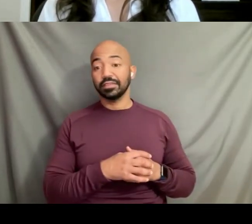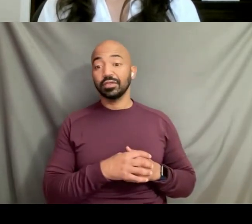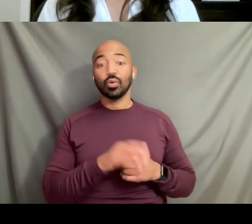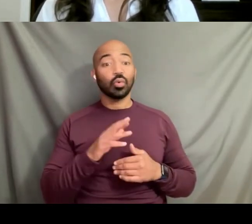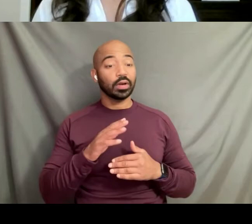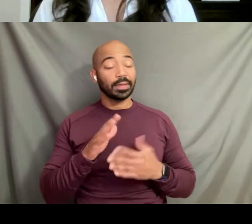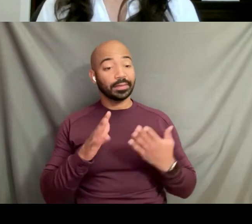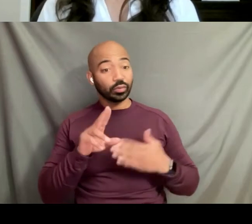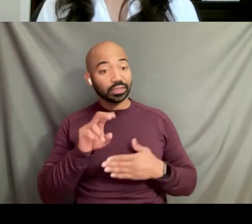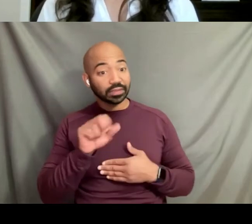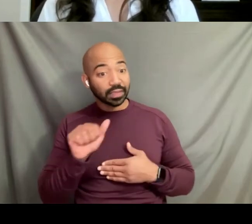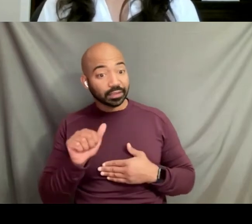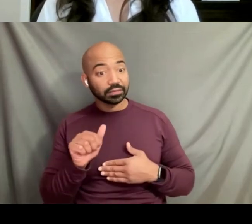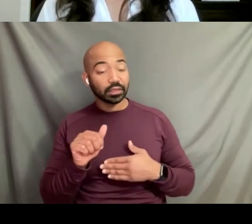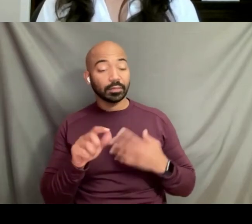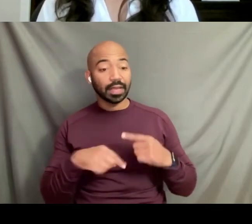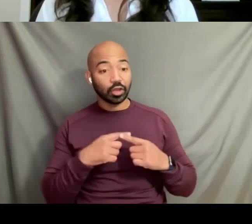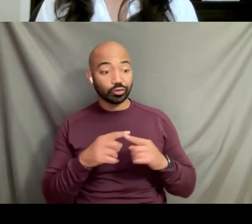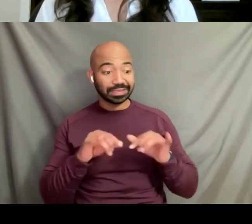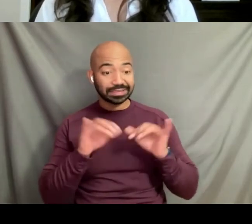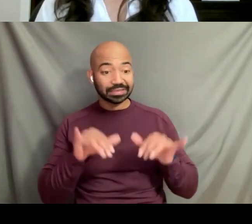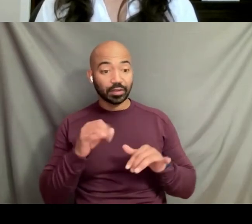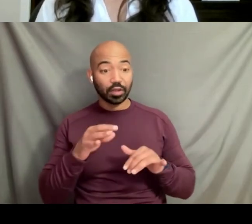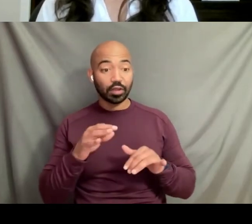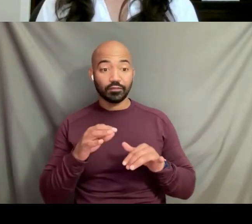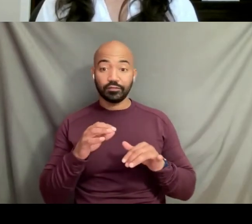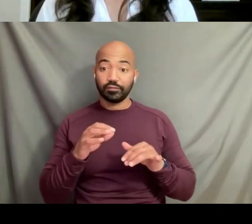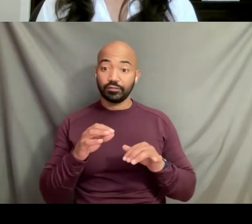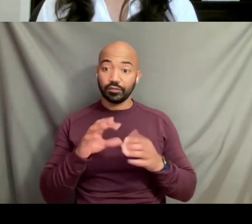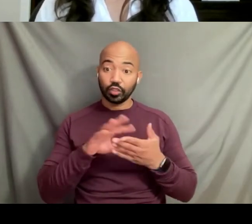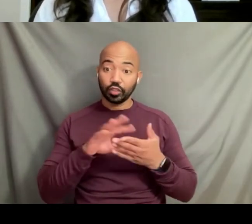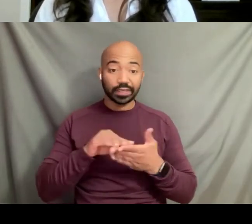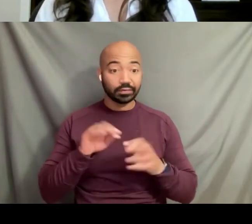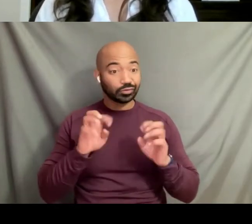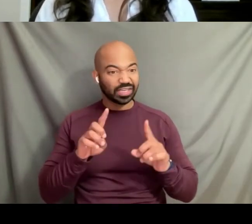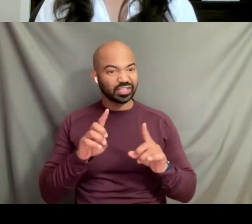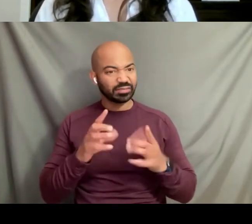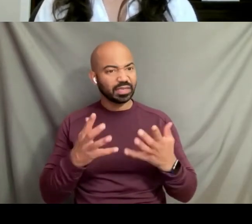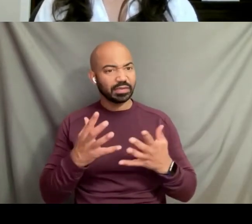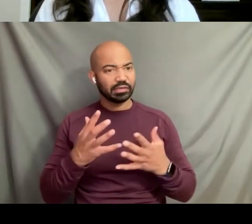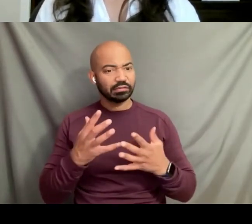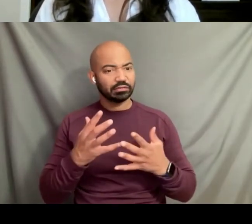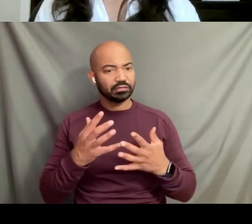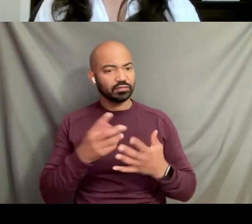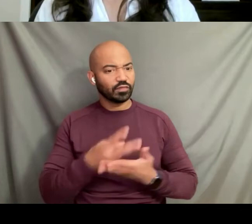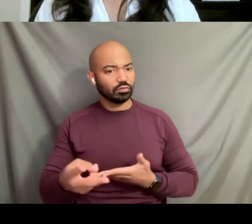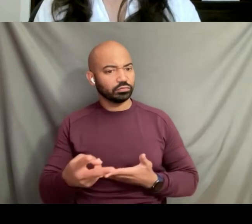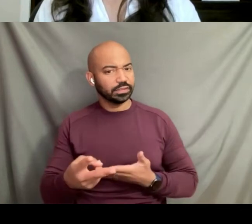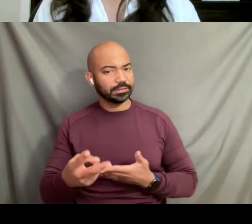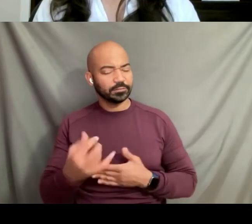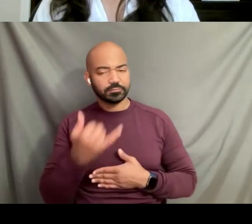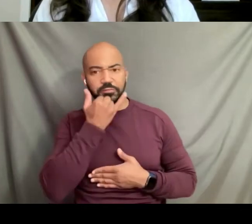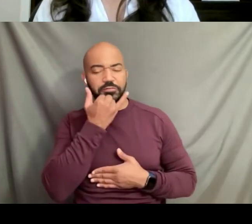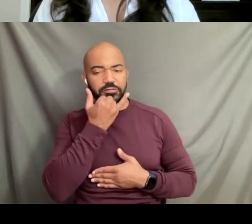is forwarding but maybe there was some sort of miscommunication or something somewhere so what